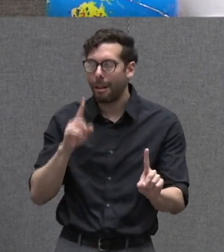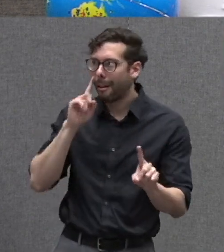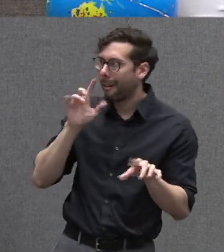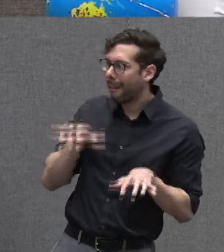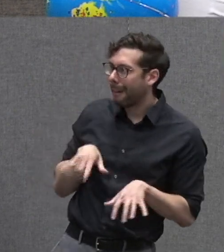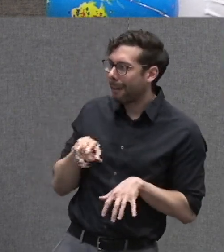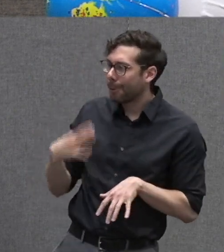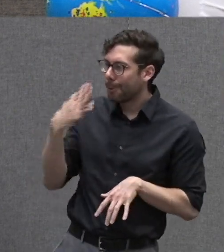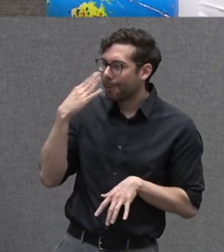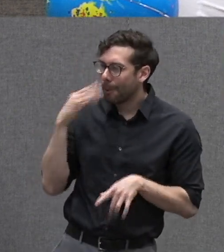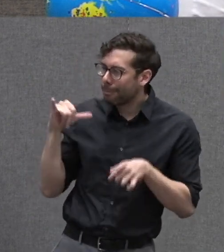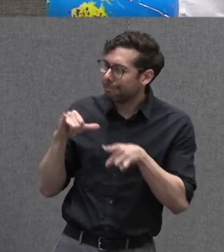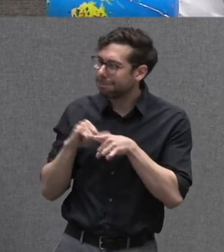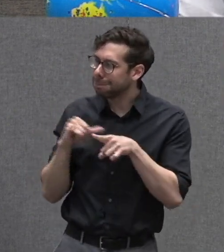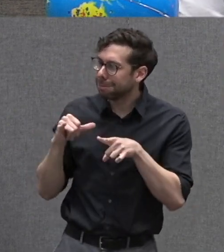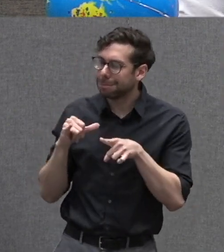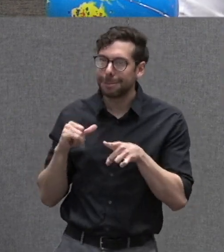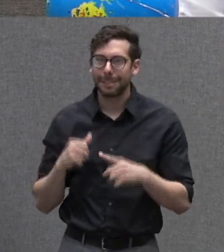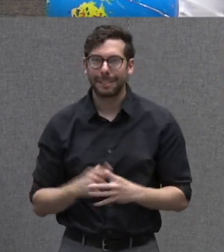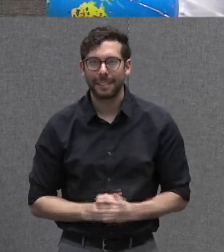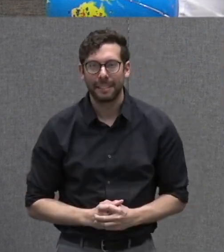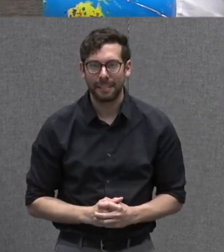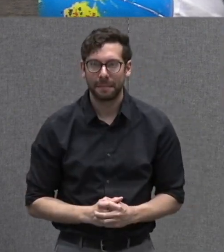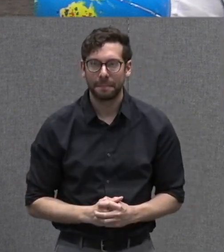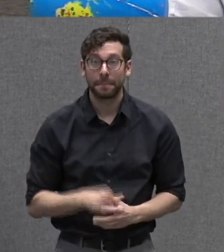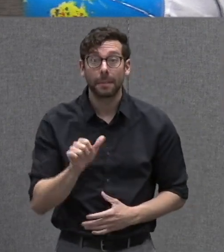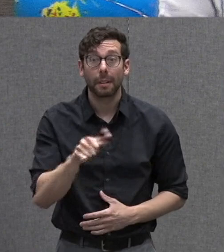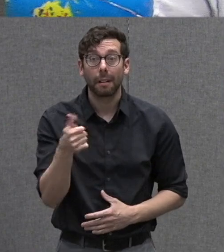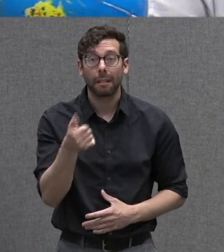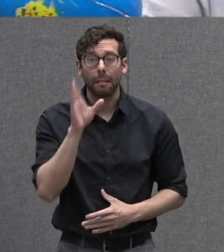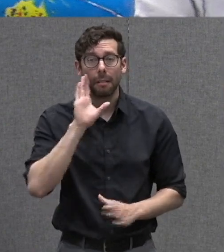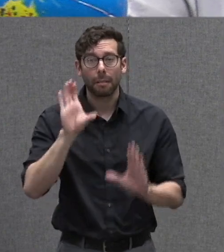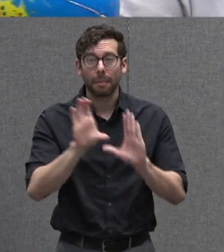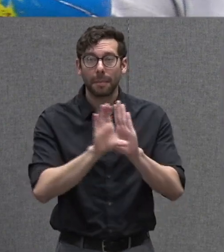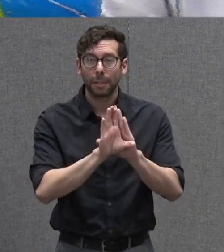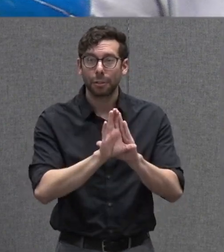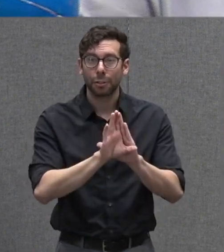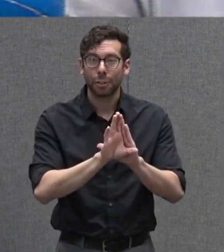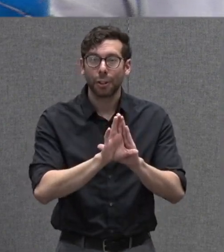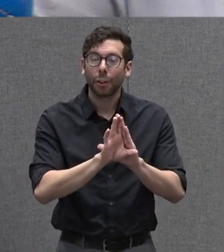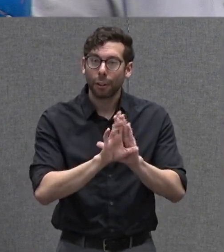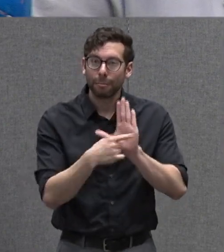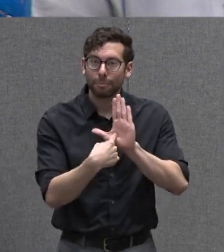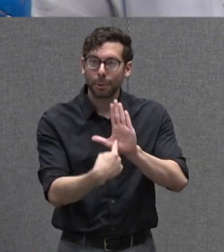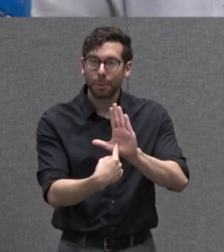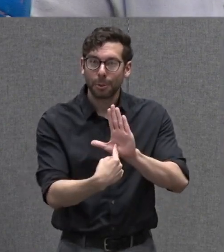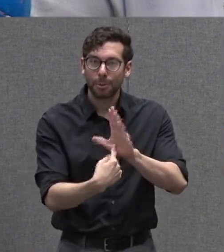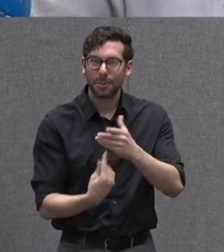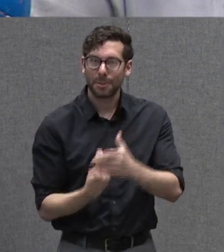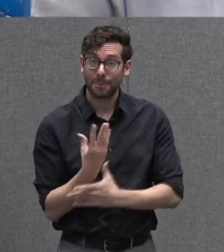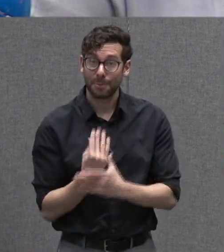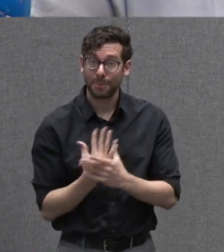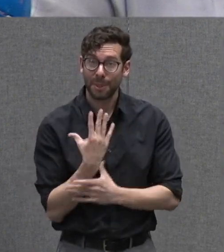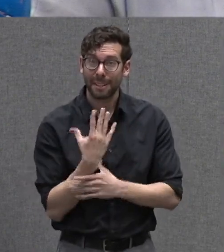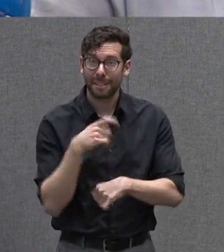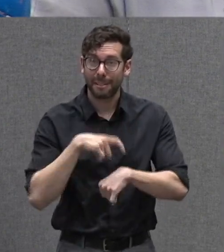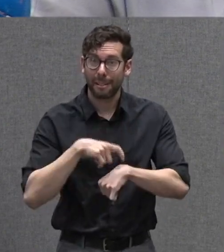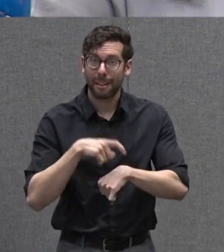Here's another picture about spring that I wanted to share with you. A kite flying up in the sky,